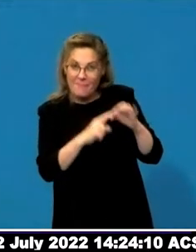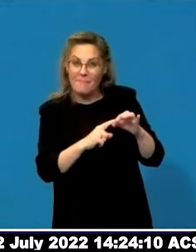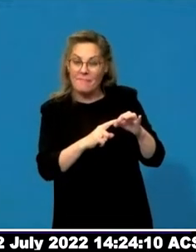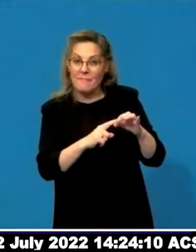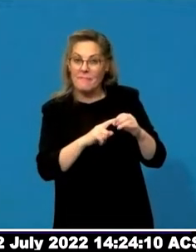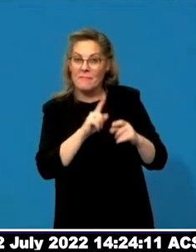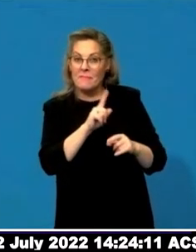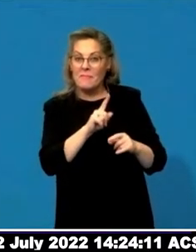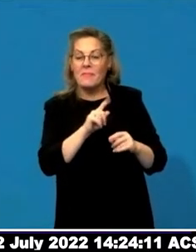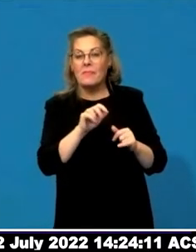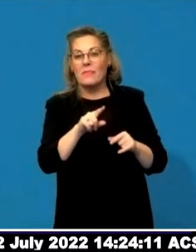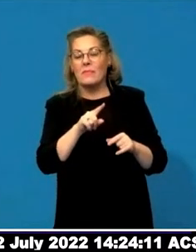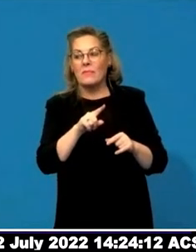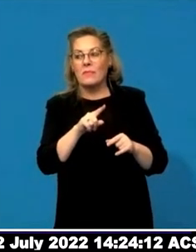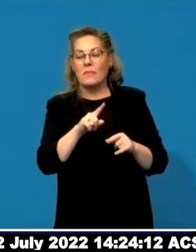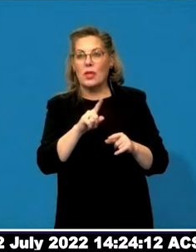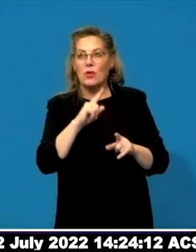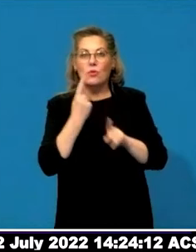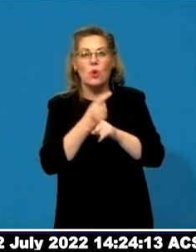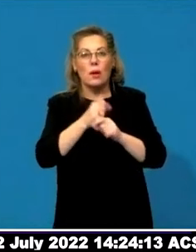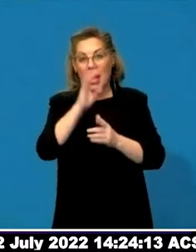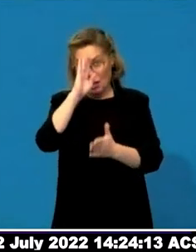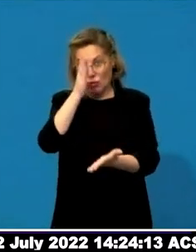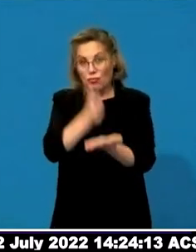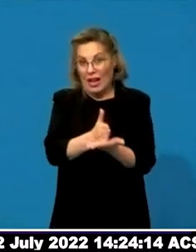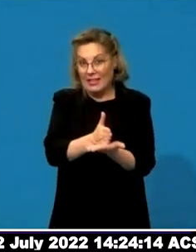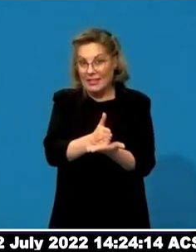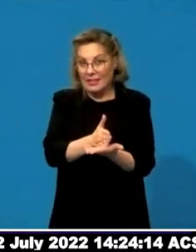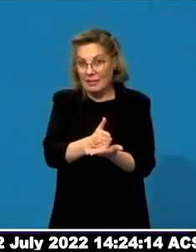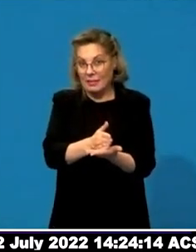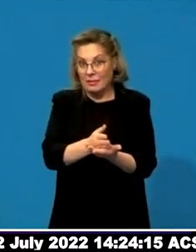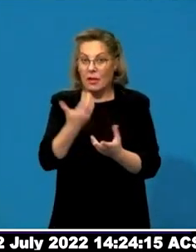was about the trust that your community members have in, say,